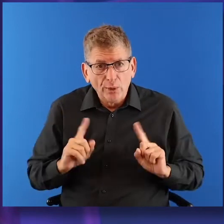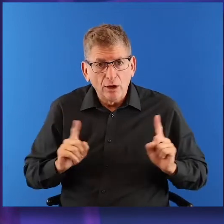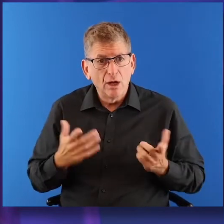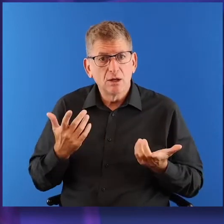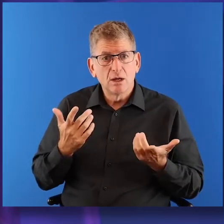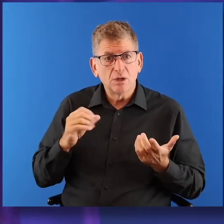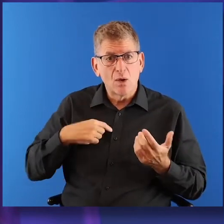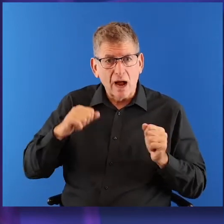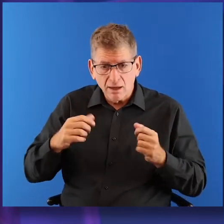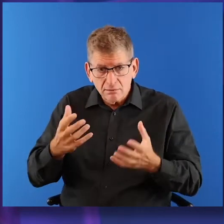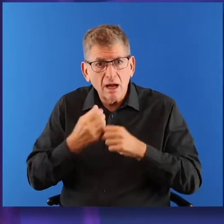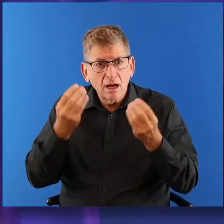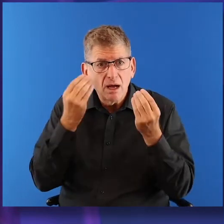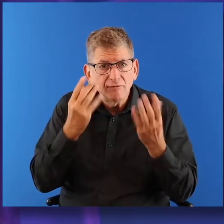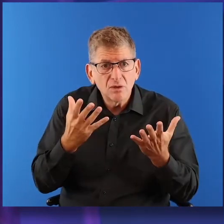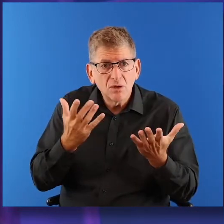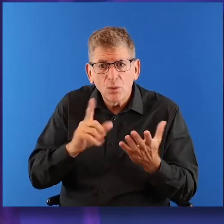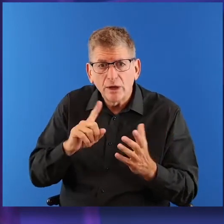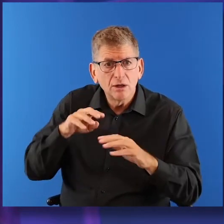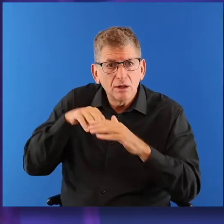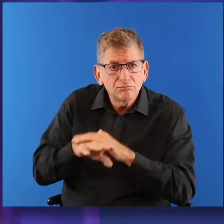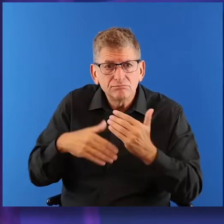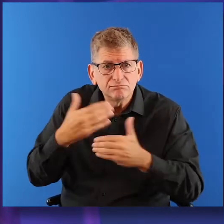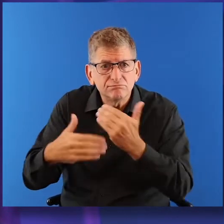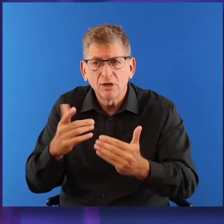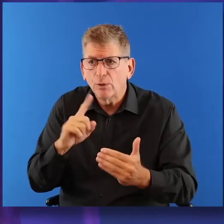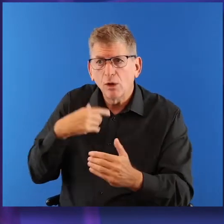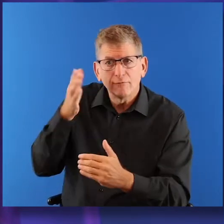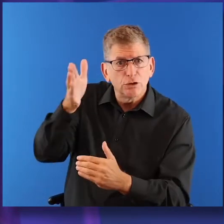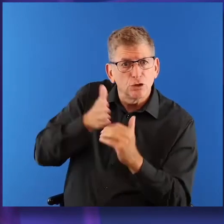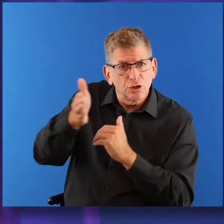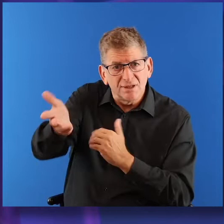what I usually tell folks is that we just gotten the definitions right.